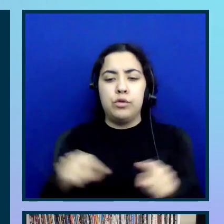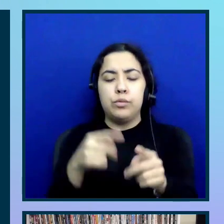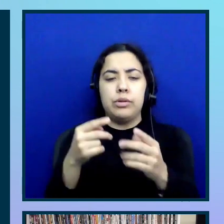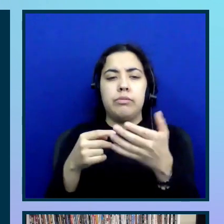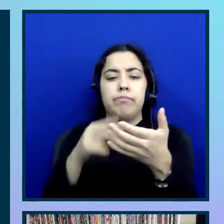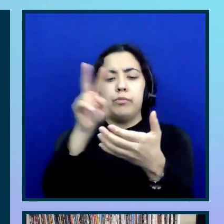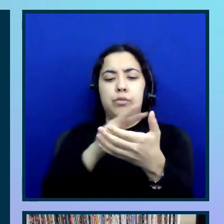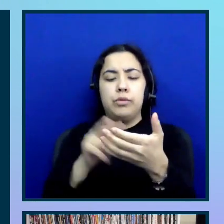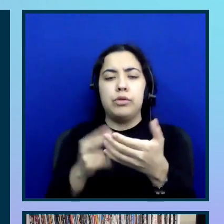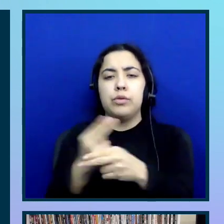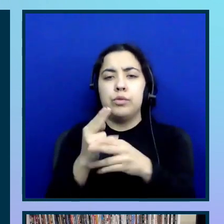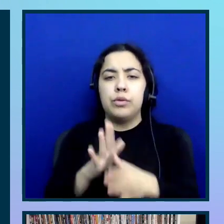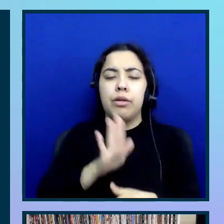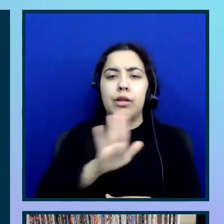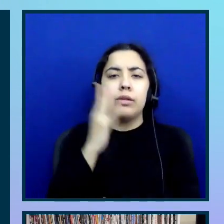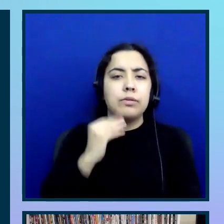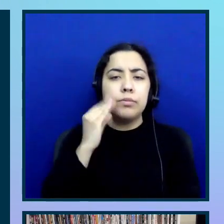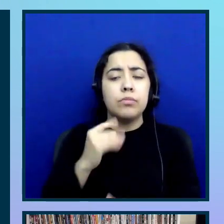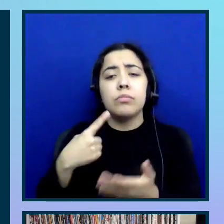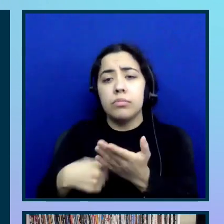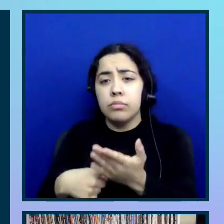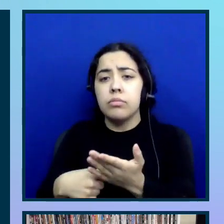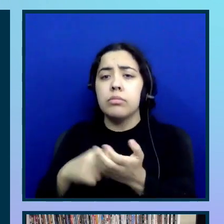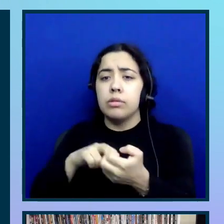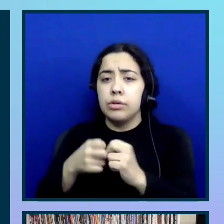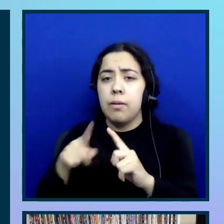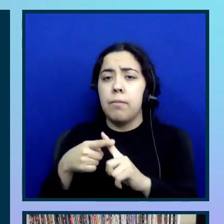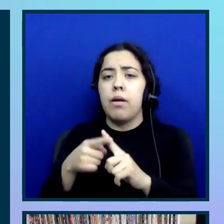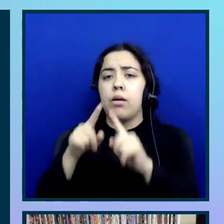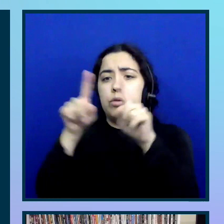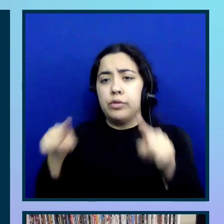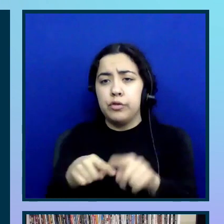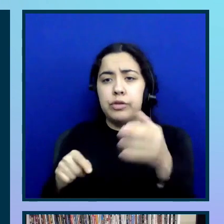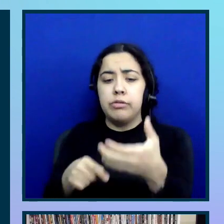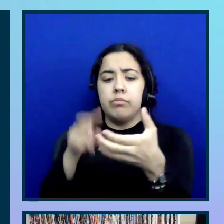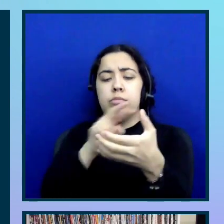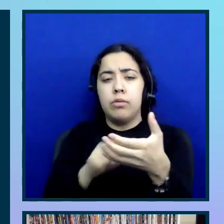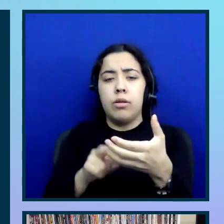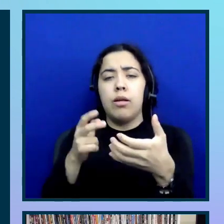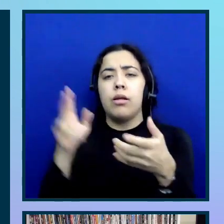And while addressing issues for screen readers does help to remove a lot of barriers for other assistive technologies,